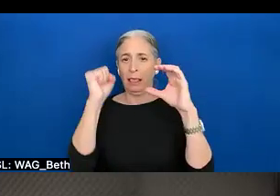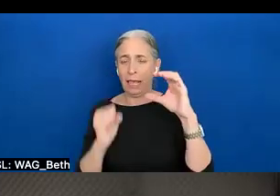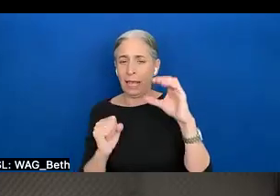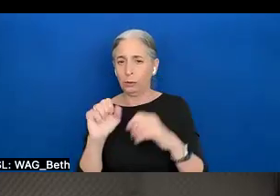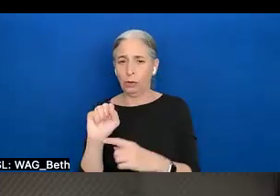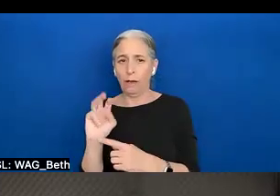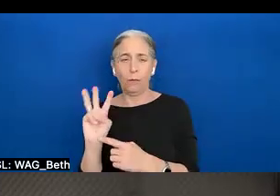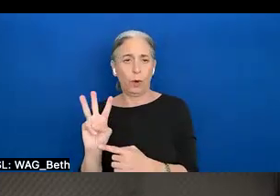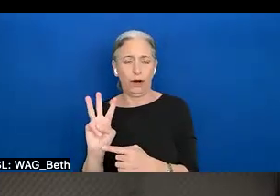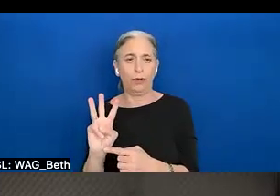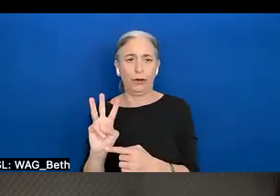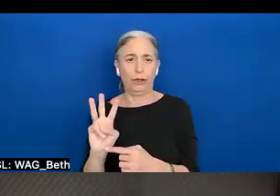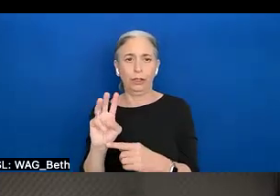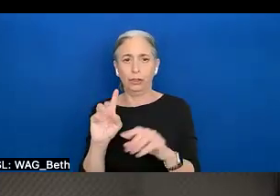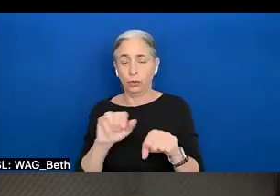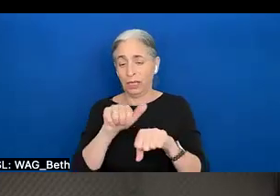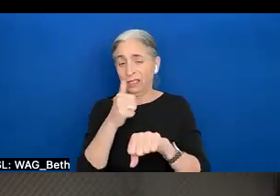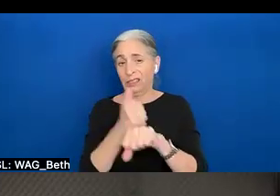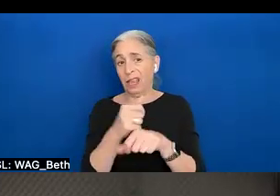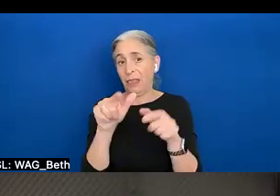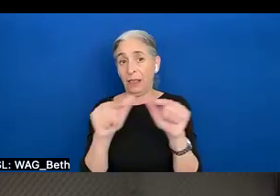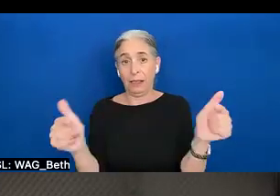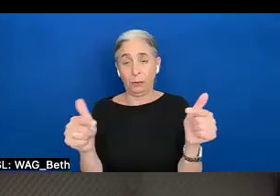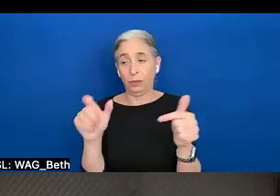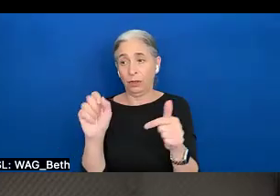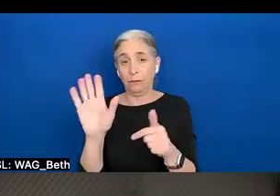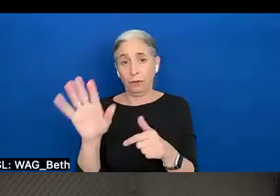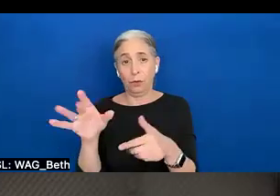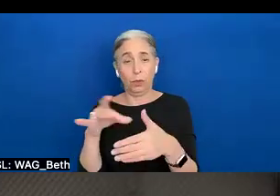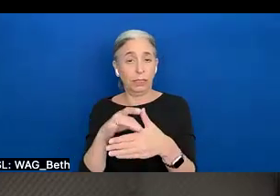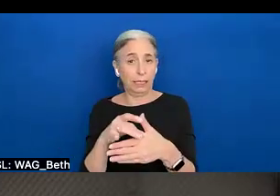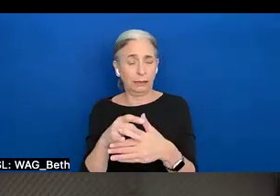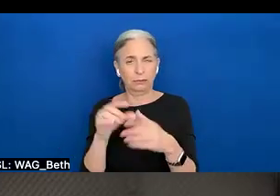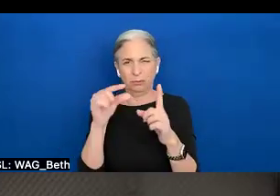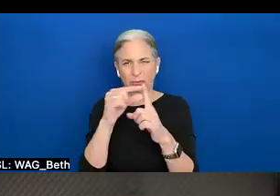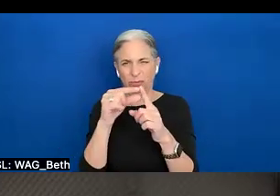the language of the text. It's a character property.